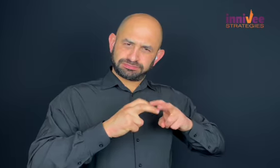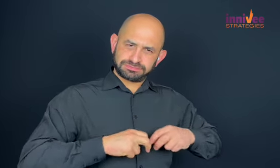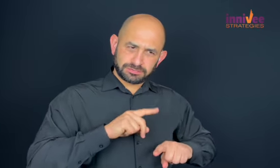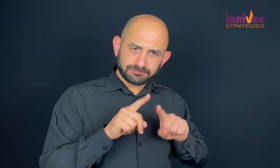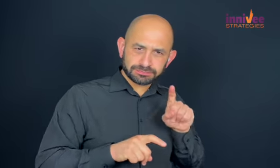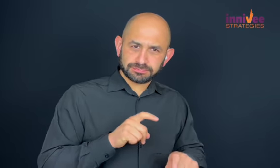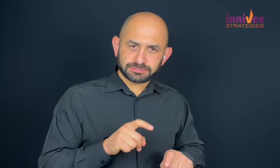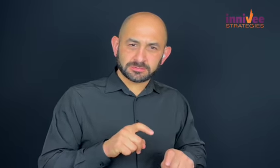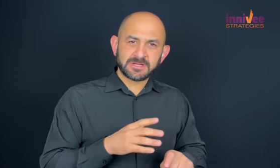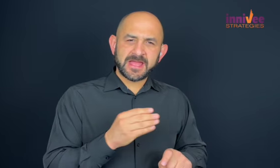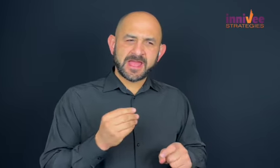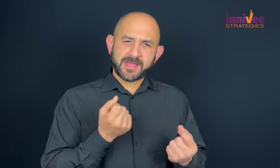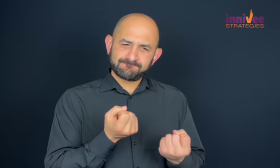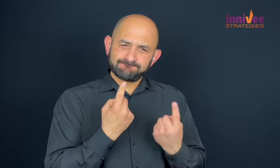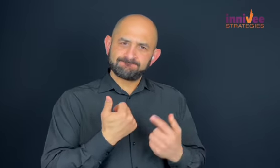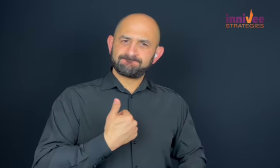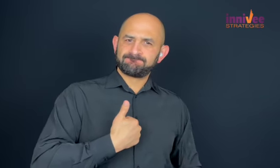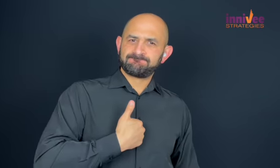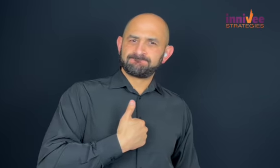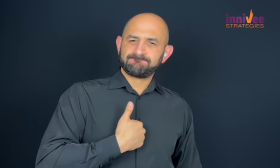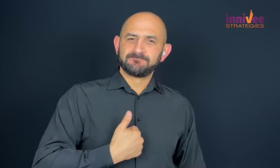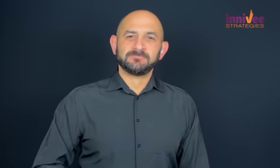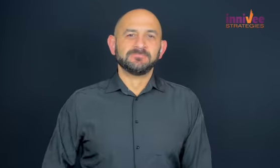introspection, and uncomfortable conversations.